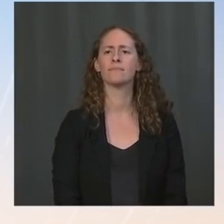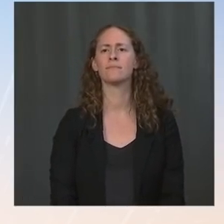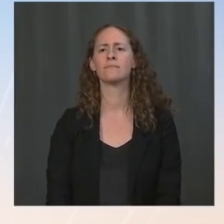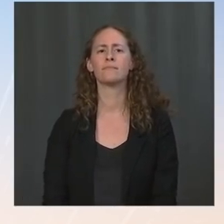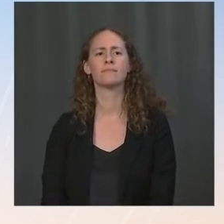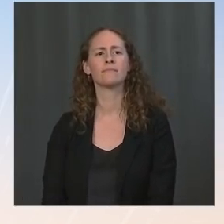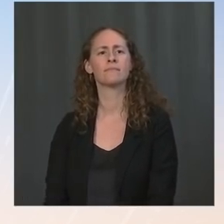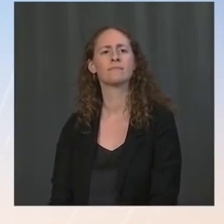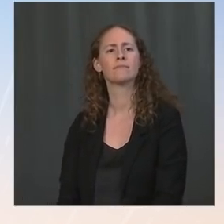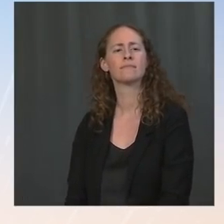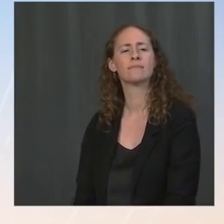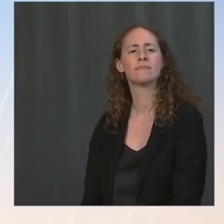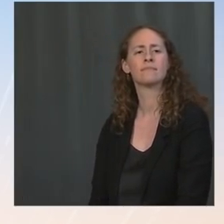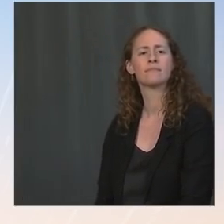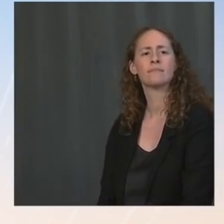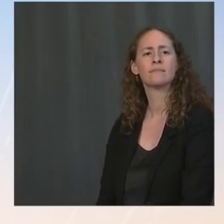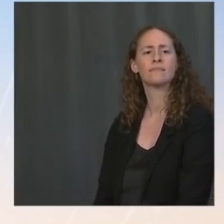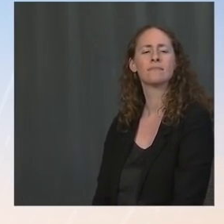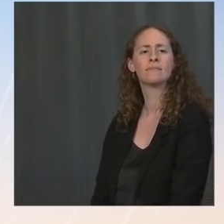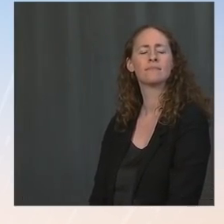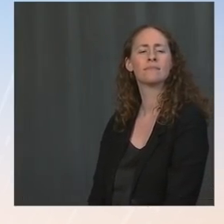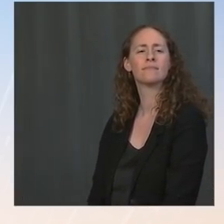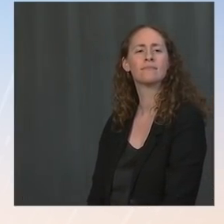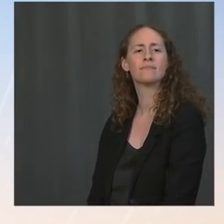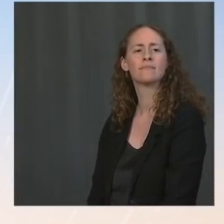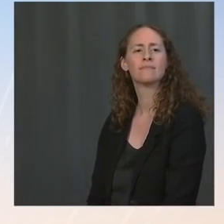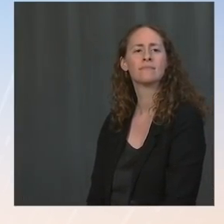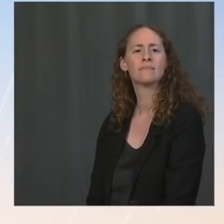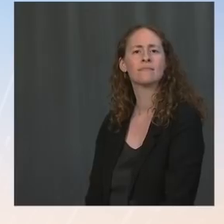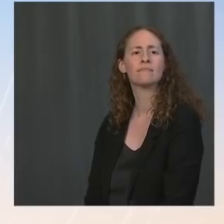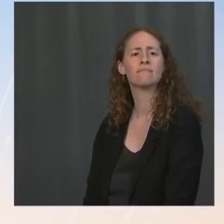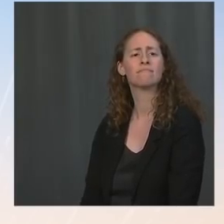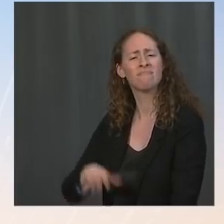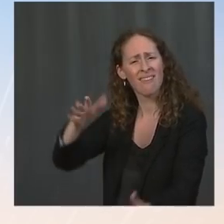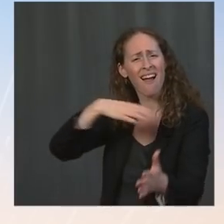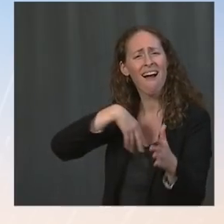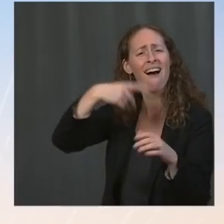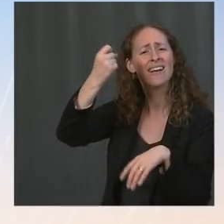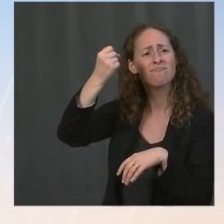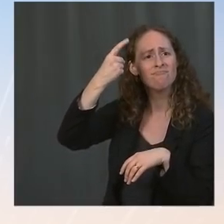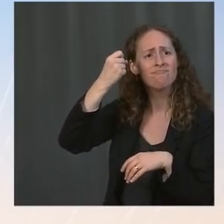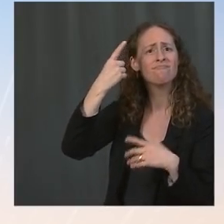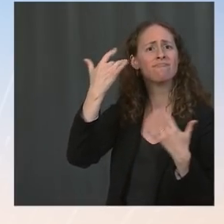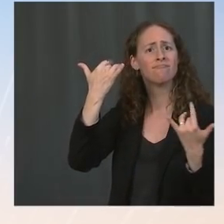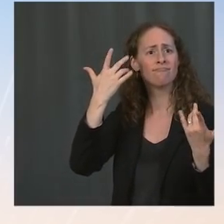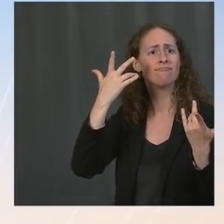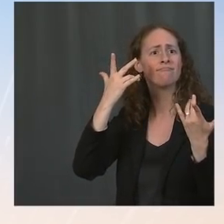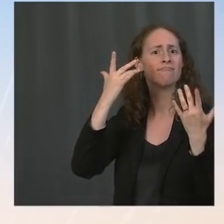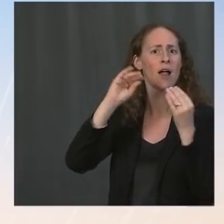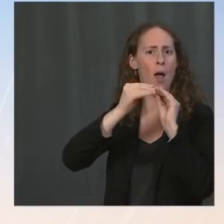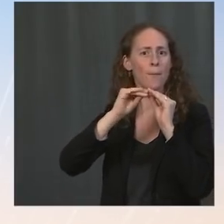with the caveat that things are changing, winding down -- numbers as they get reported here versus situations on the ground.